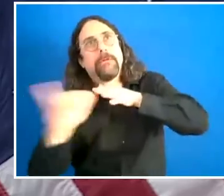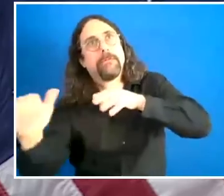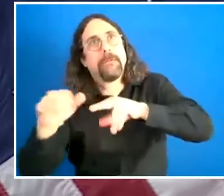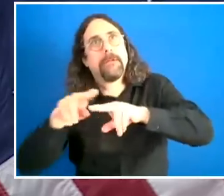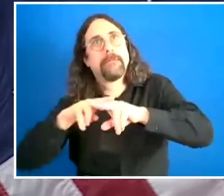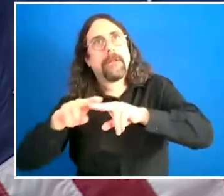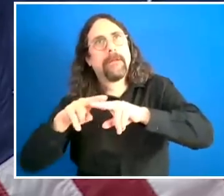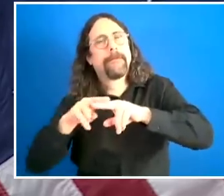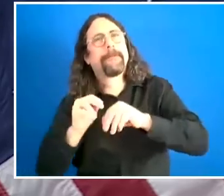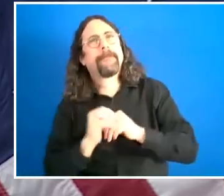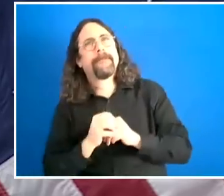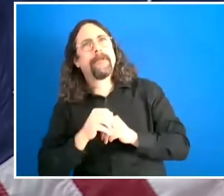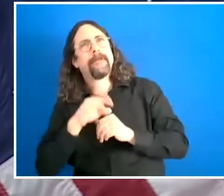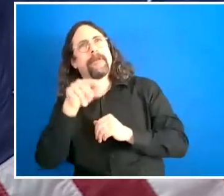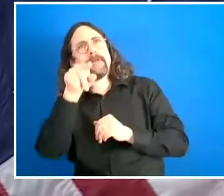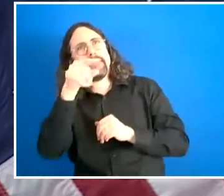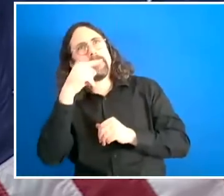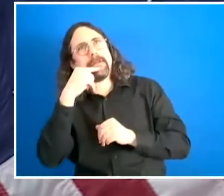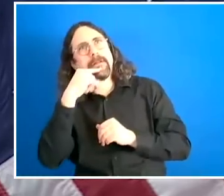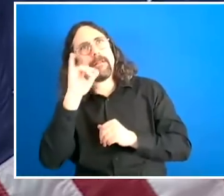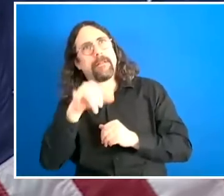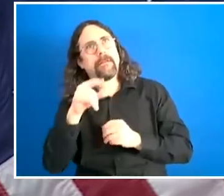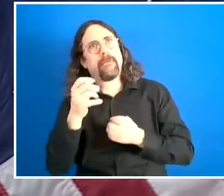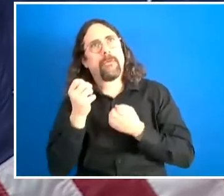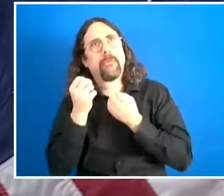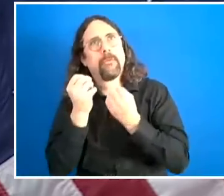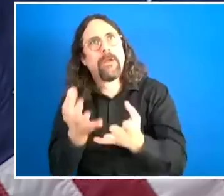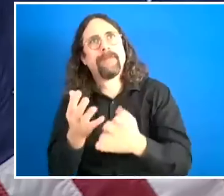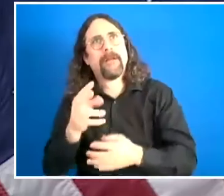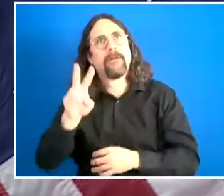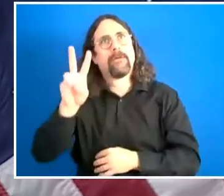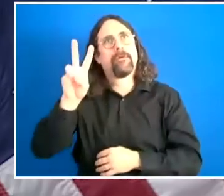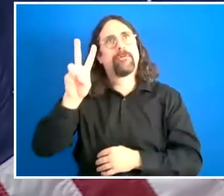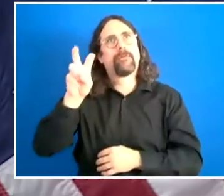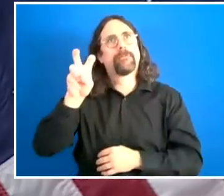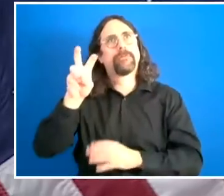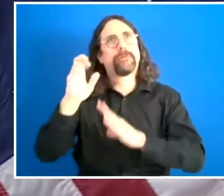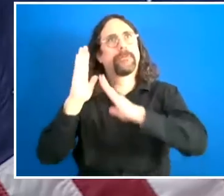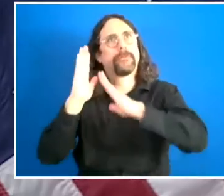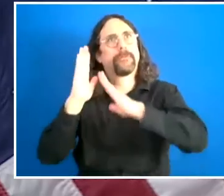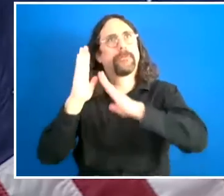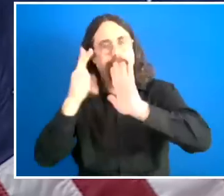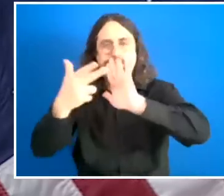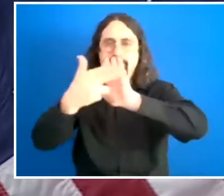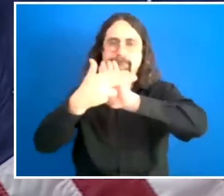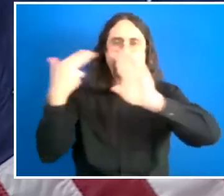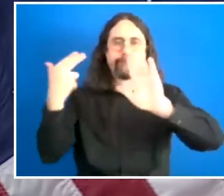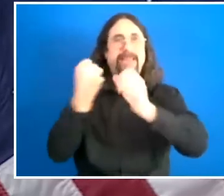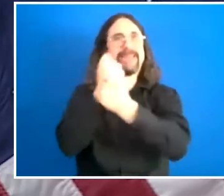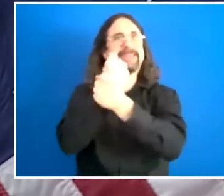ADDITIONAL SUPPORT BEDS, THE